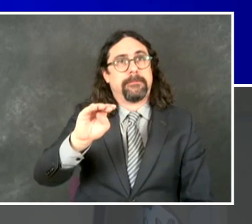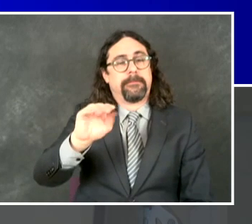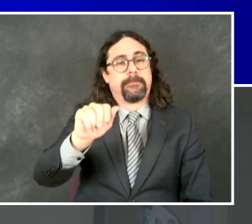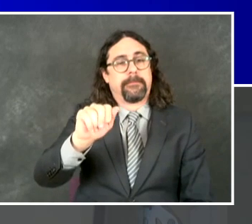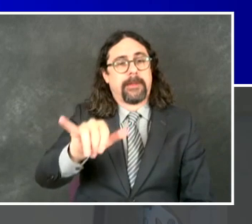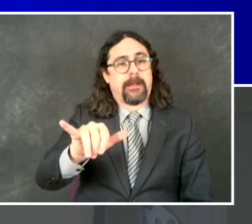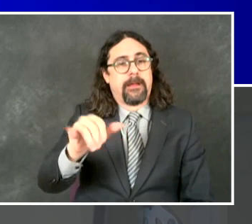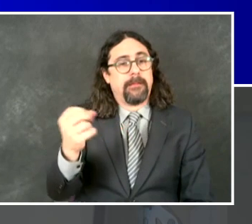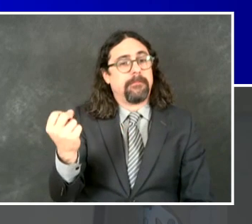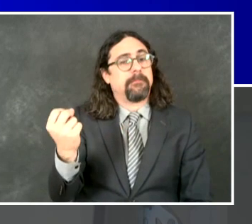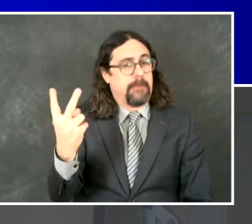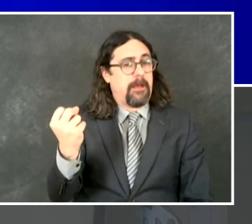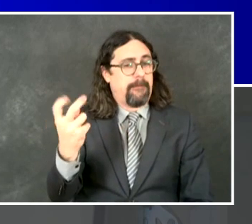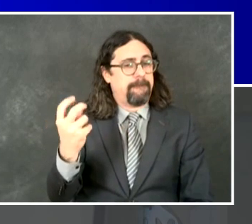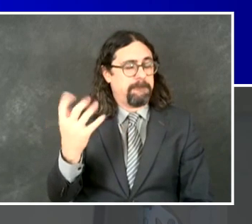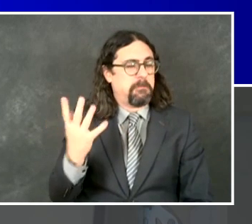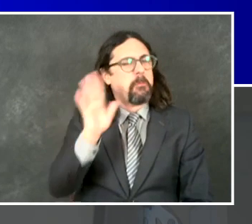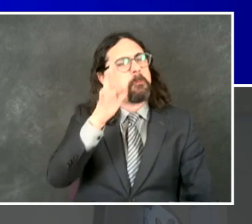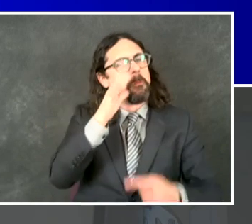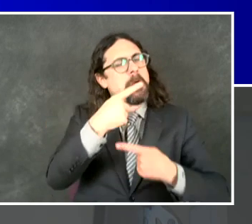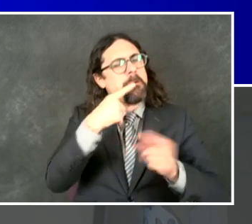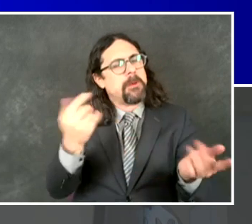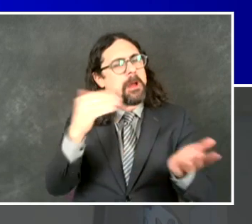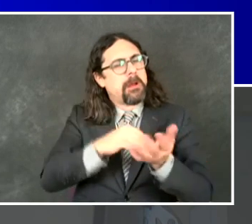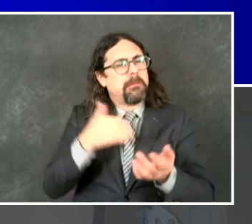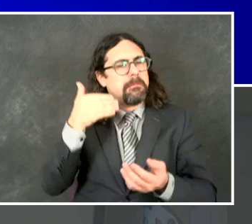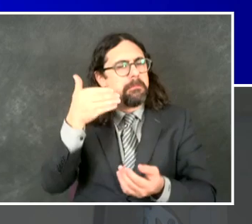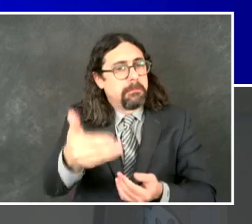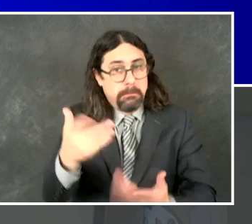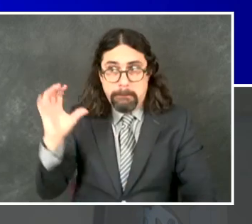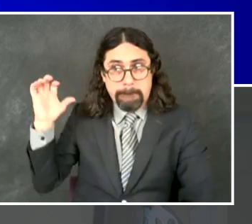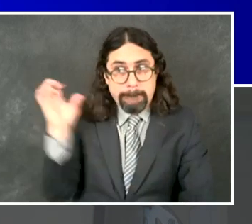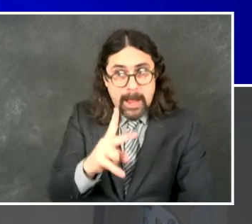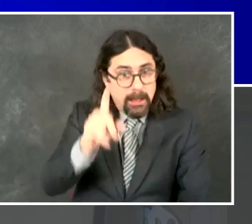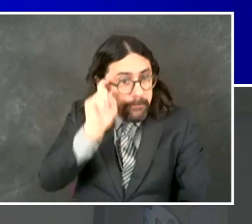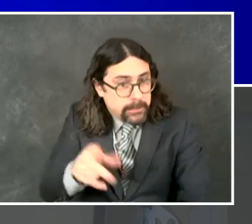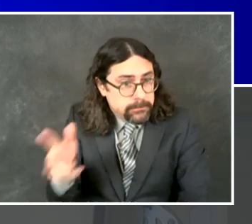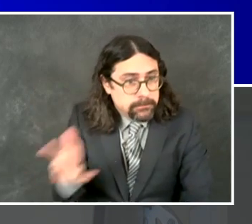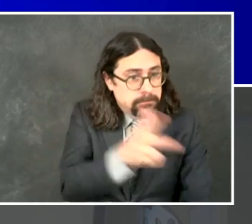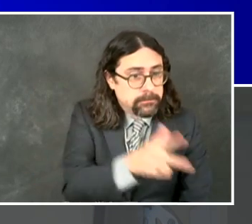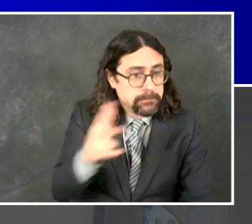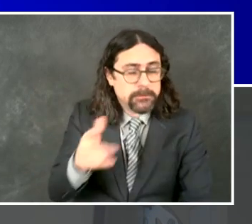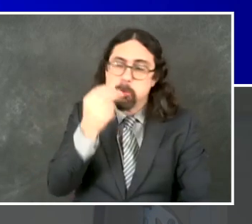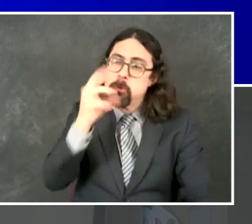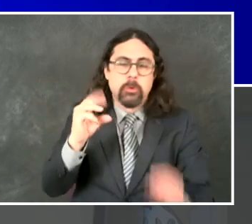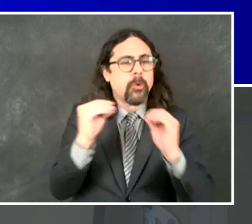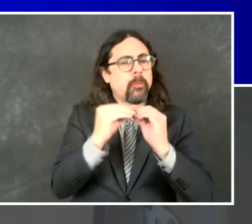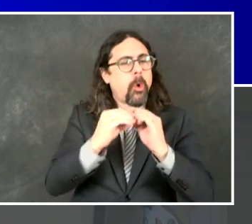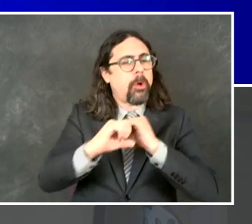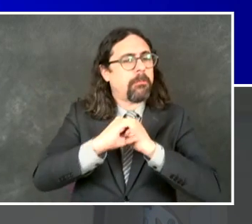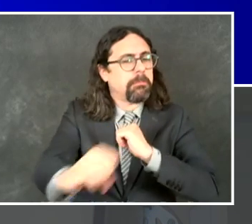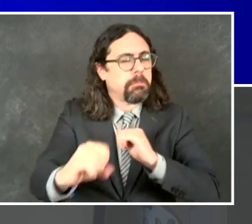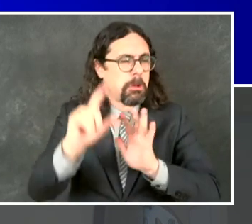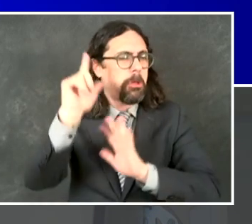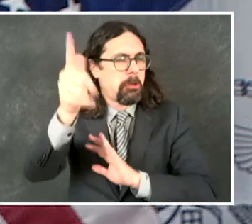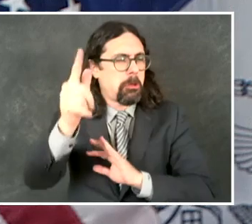TUESDAY, MAY 12th. AGAIN, GET CLOSE TO THAT POINT, WE'LL HAVE ANOTHER UPDATE.